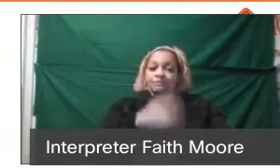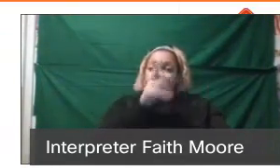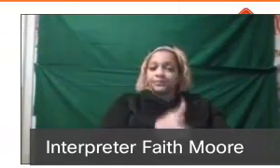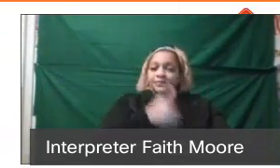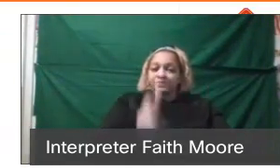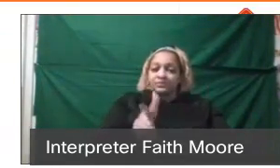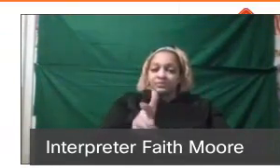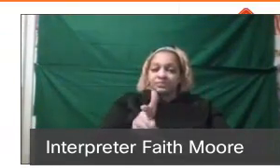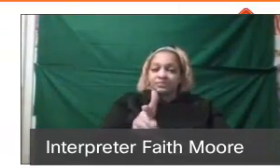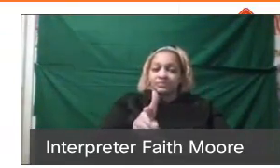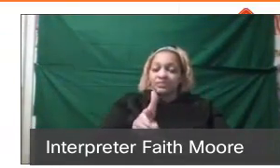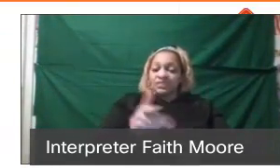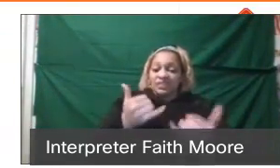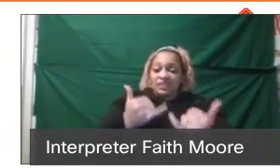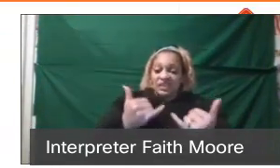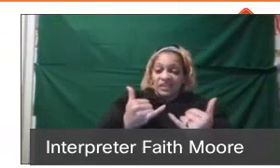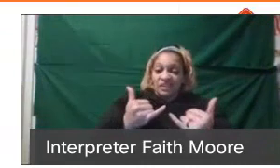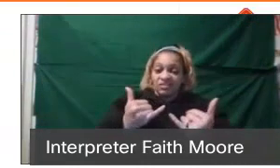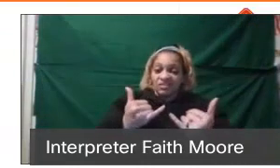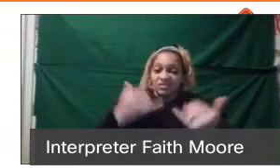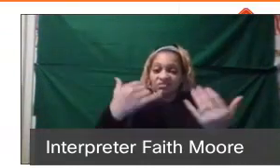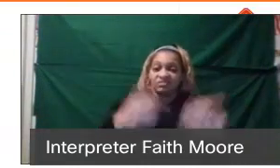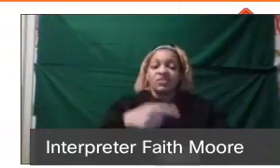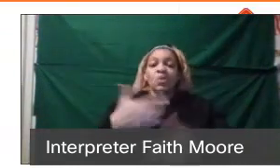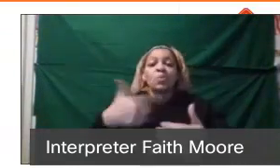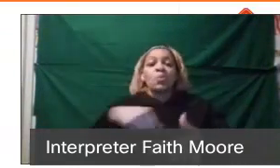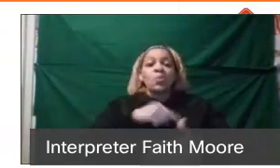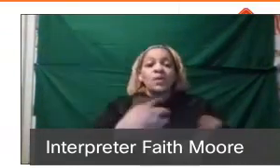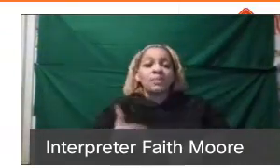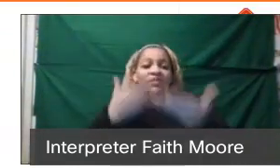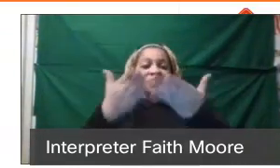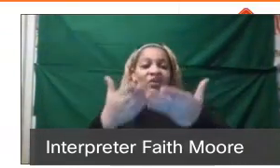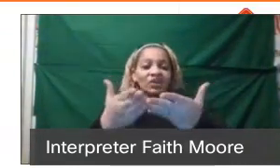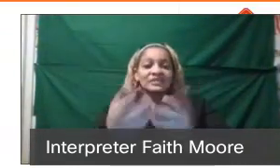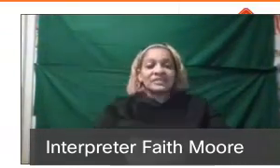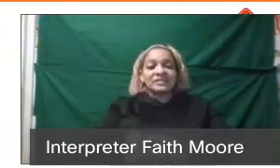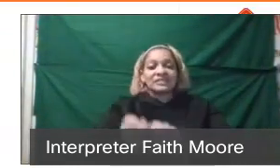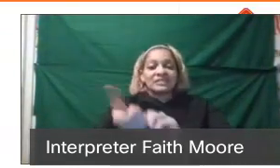And what we are proposing to do is drop 1 of those lanes, and the 30% design.